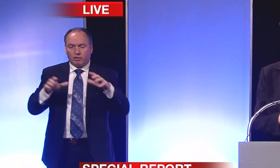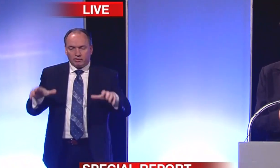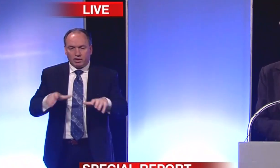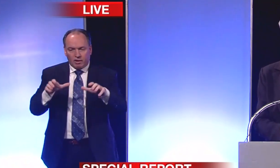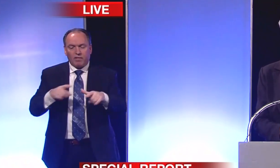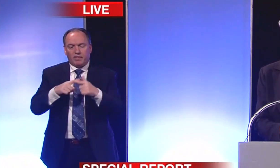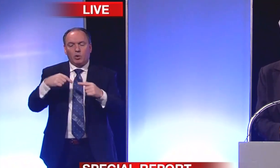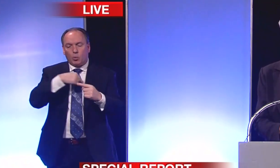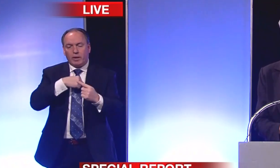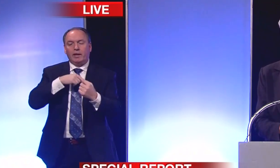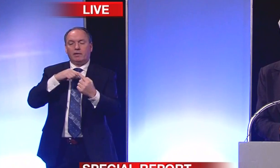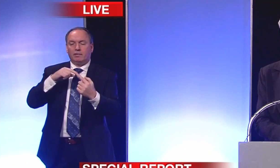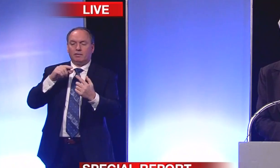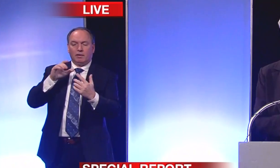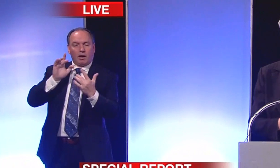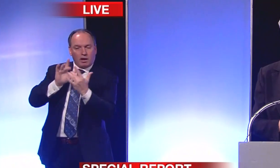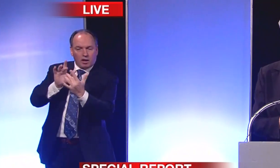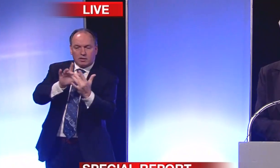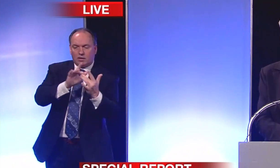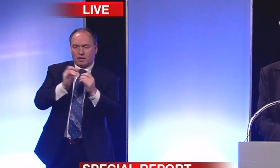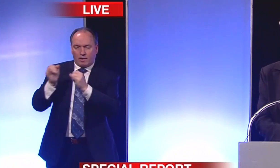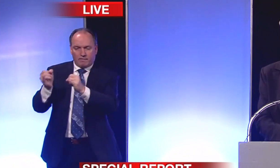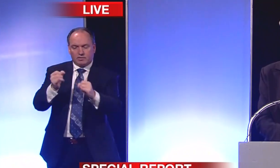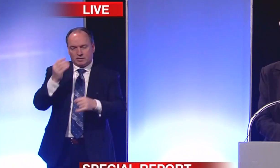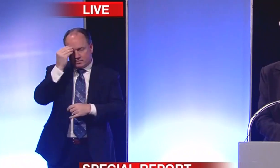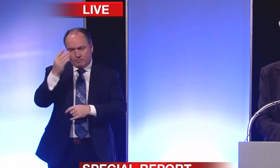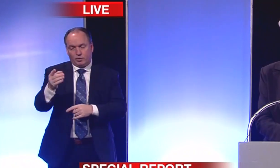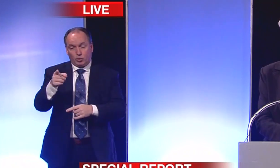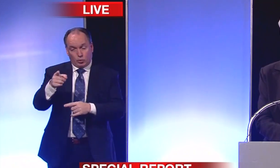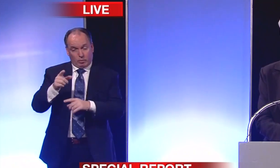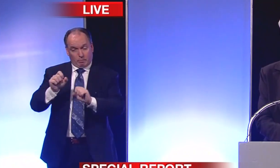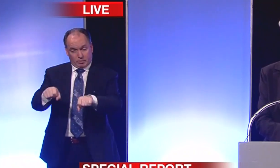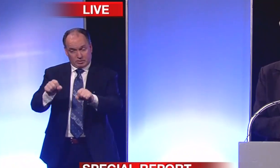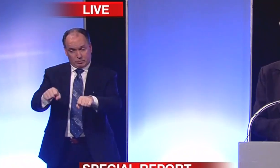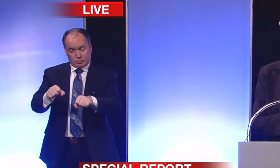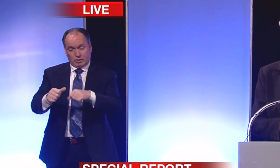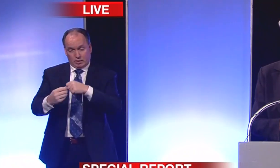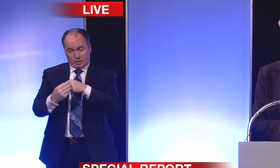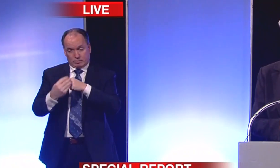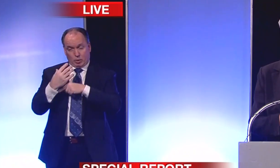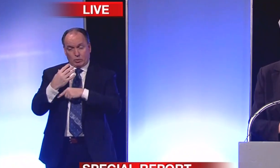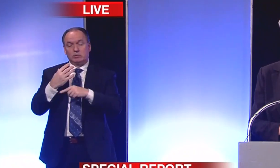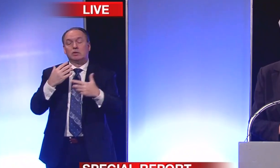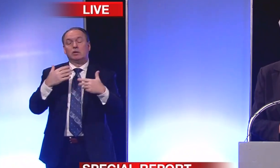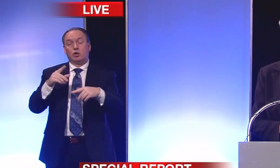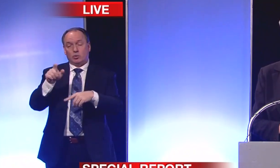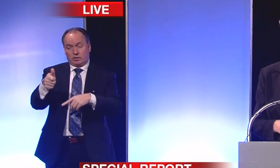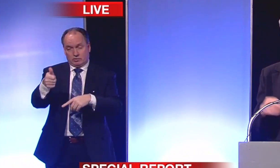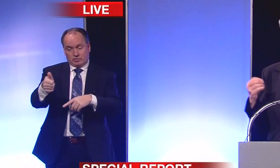AND YOU CAME BACK. SO WHETHER IT BE SOMEONE THEY WORKED WITH, PEOPLE THAT THEY LIVED WITH, A FRIEND THAT THEY MIGHT'VE SEEN.